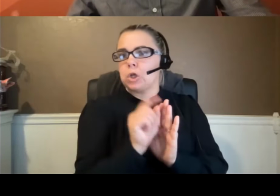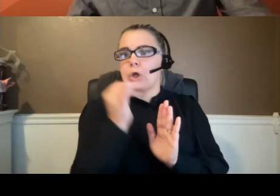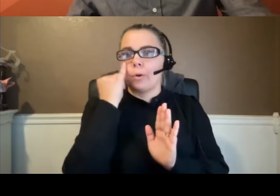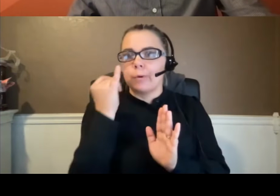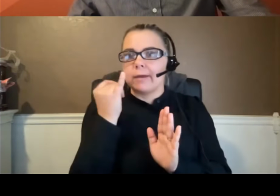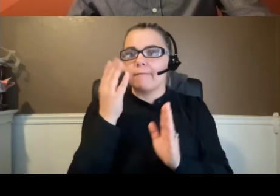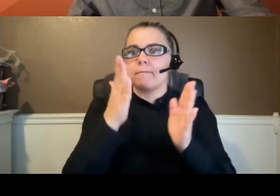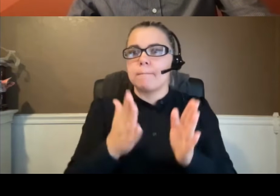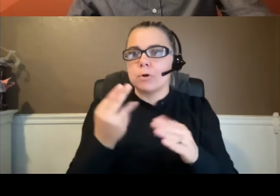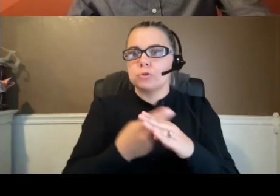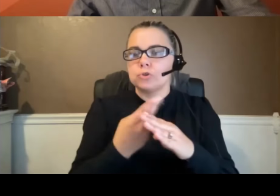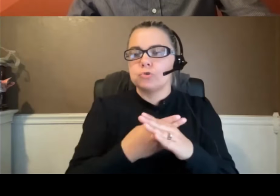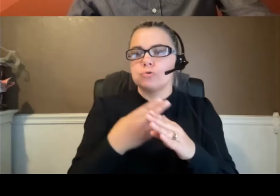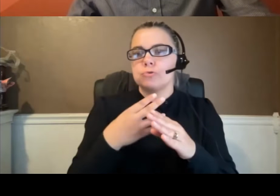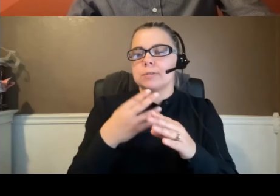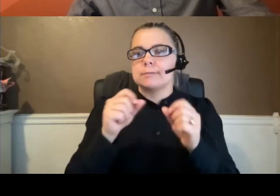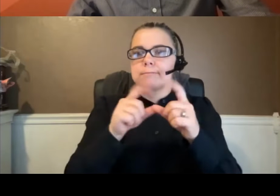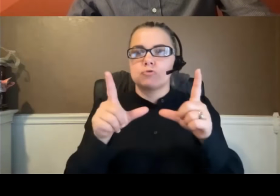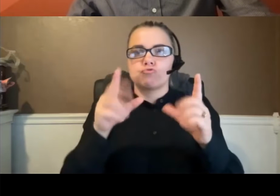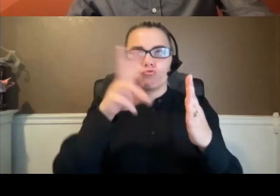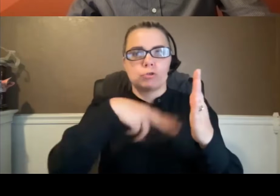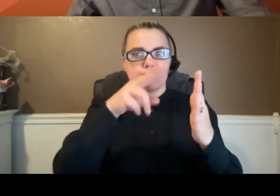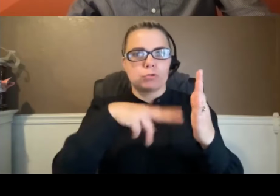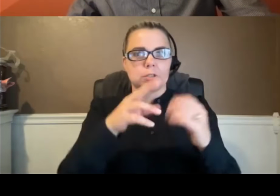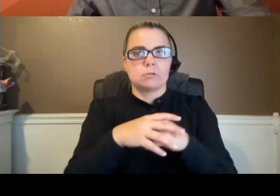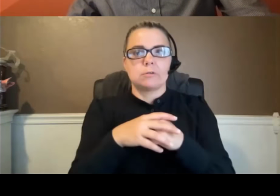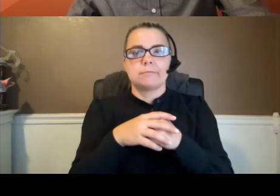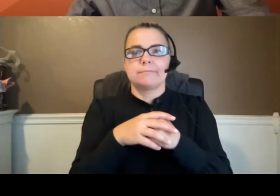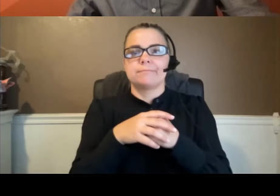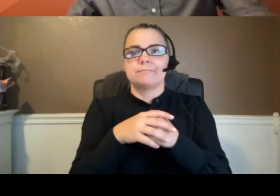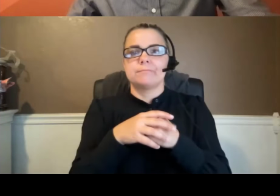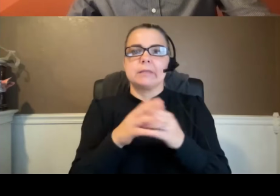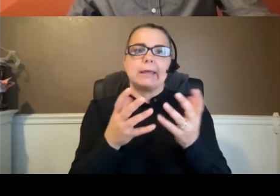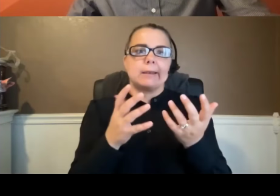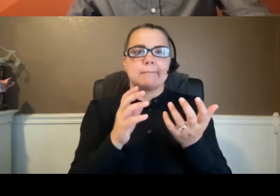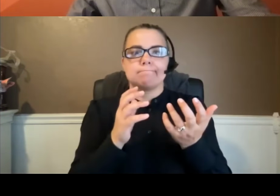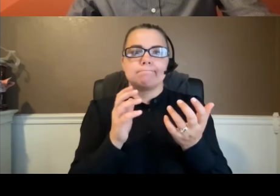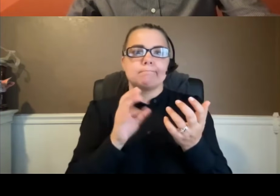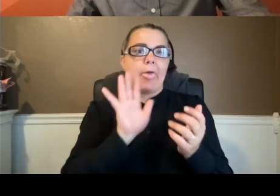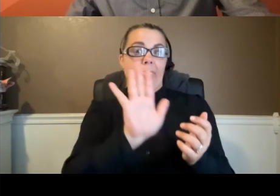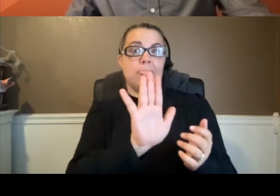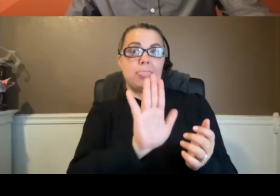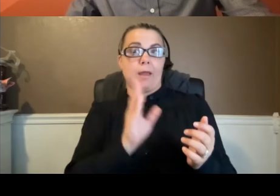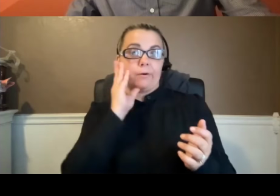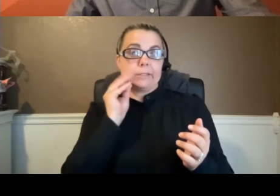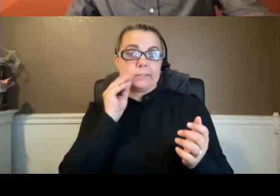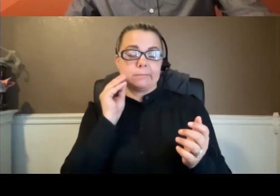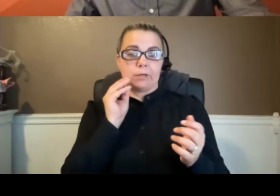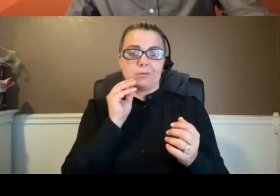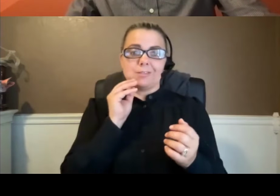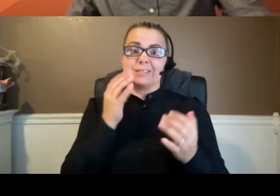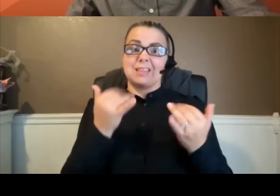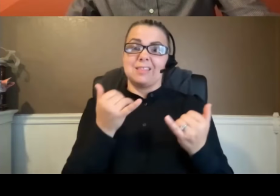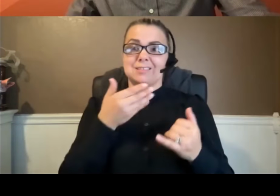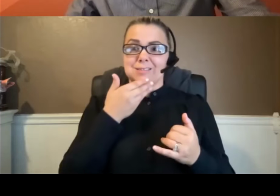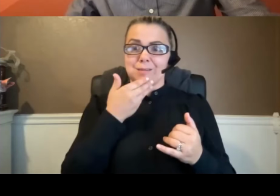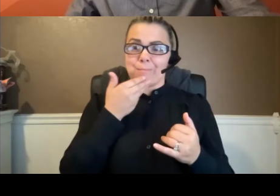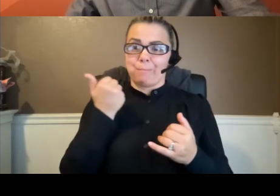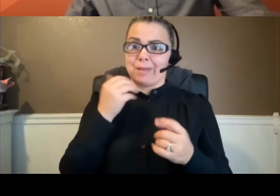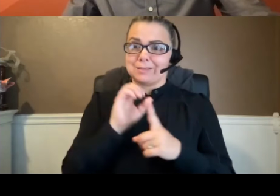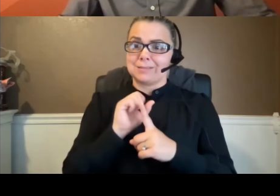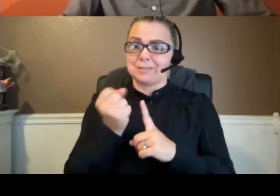they're likely to experience a dashboard and that's one of the better case scenarios.